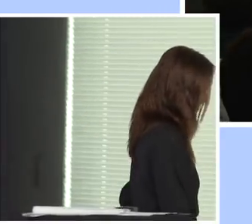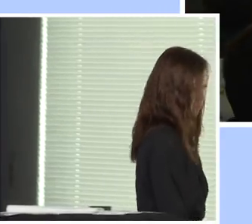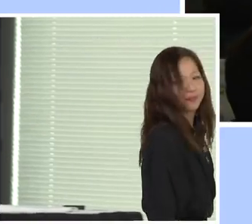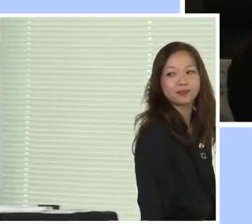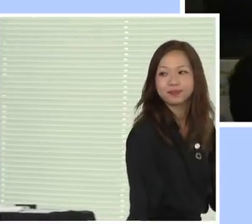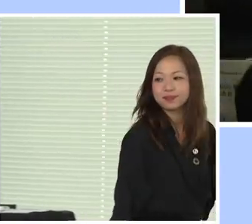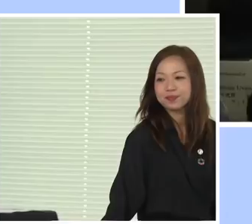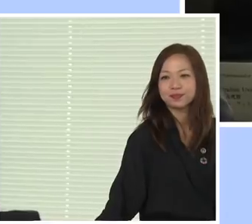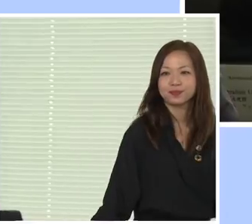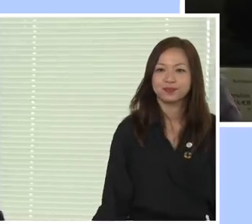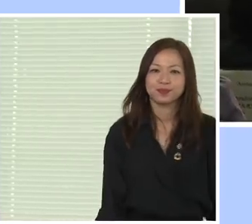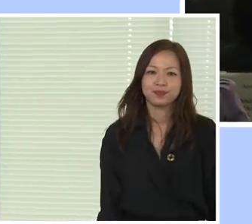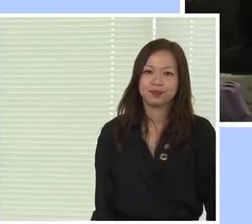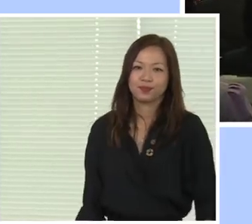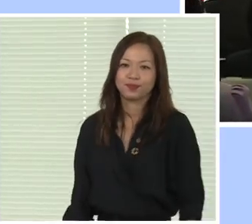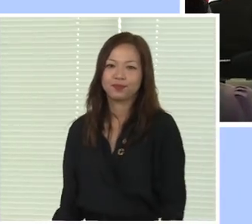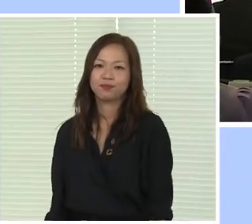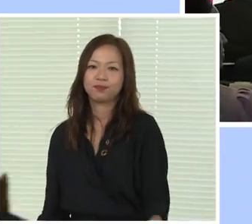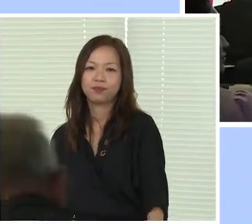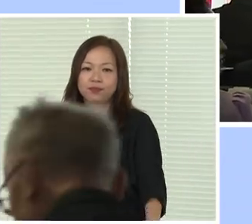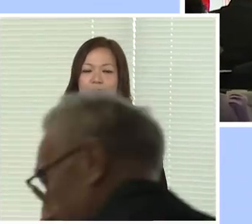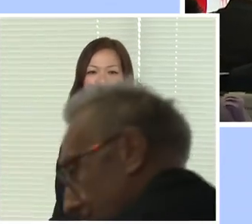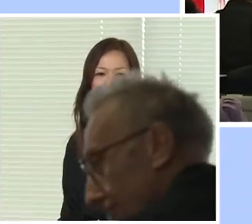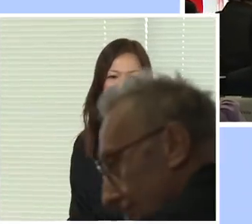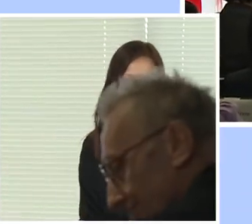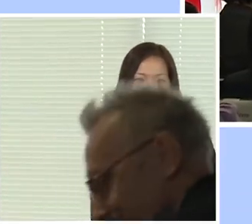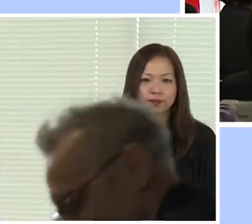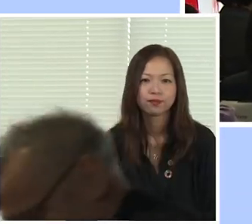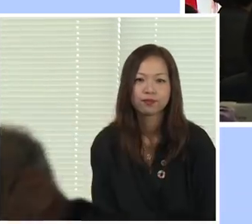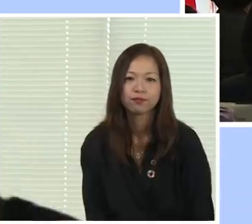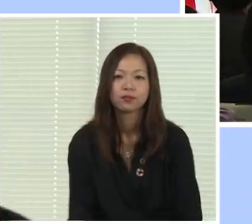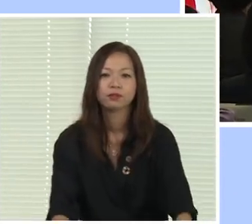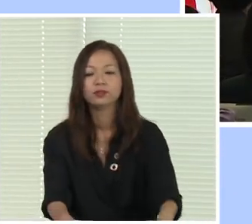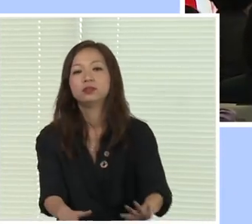We are pleased to present a panel discussion based on the theme sign language and communication.